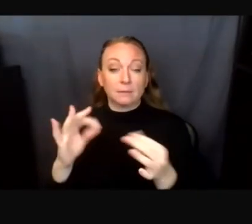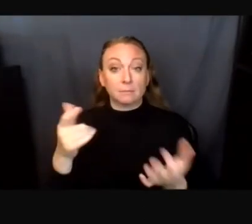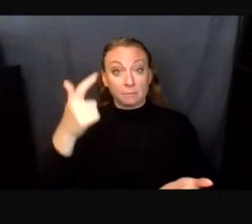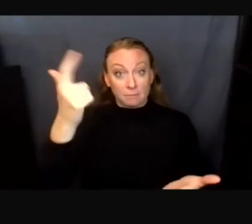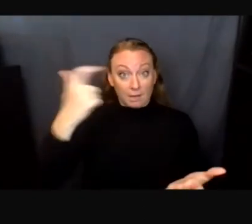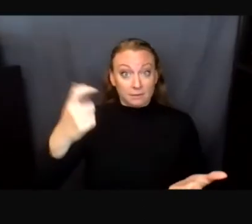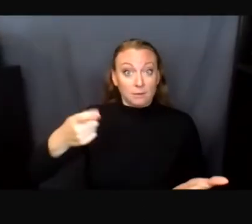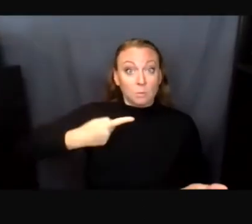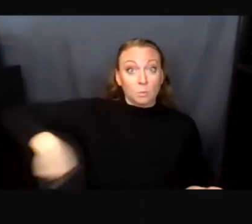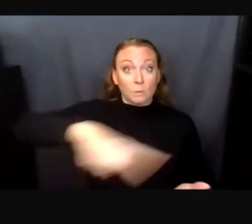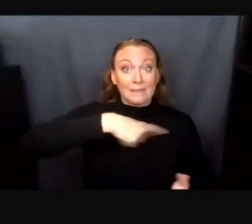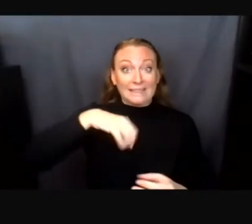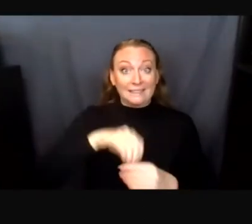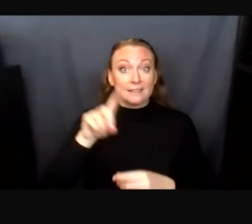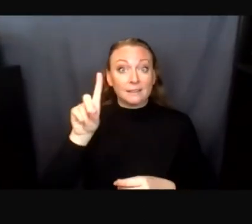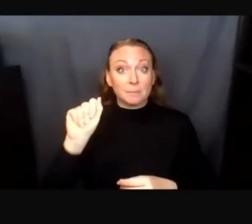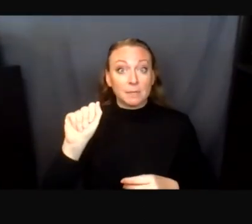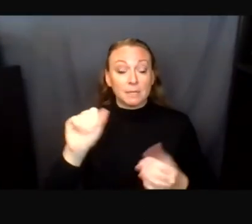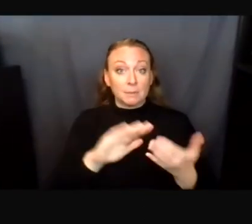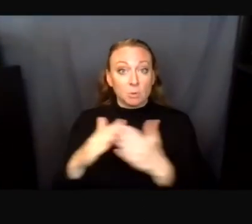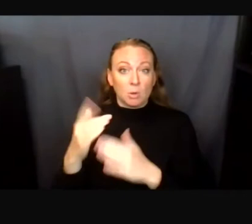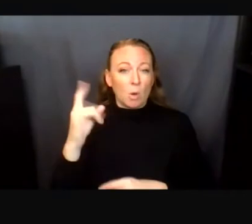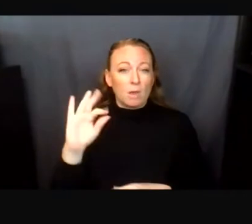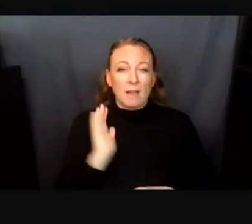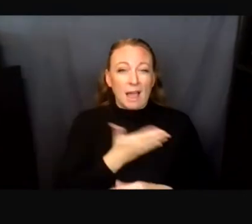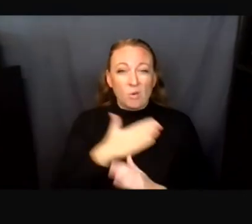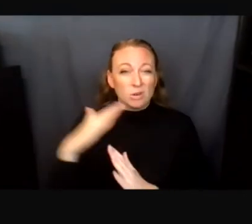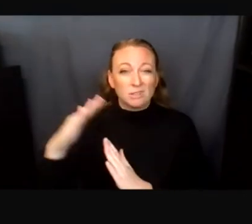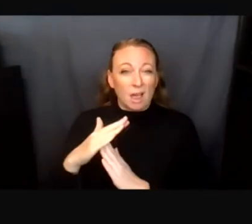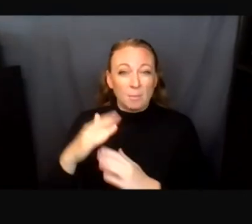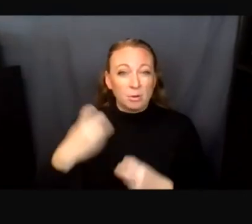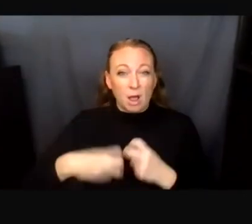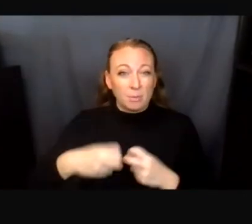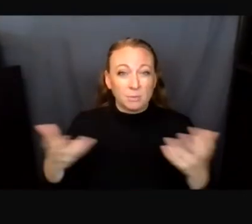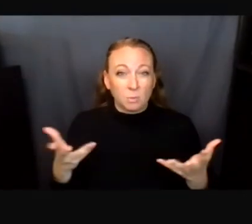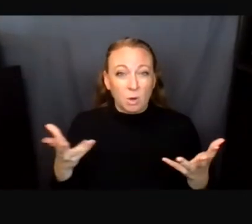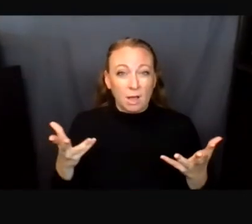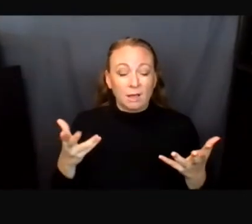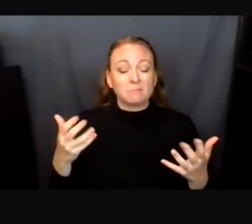one of our biggest problems is that there's what we call stigma.